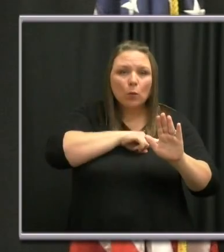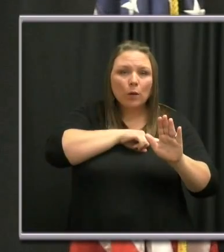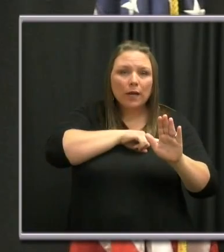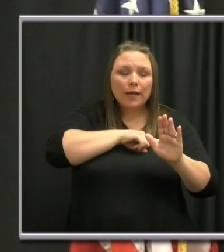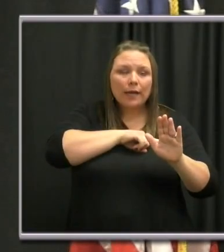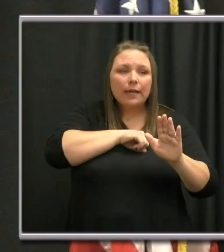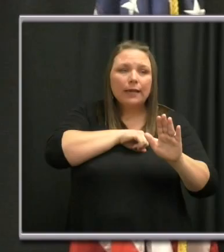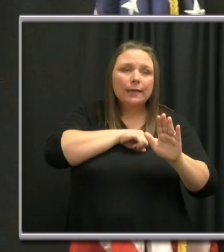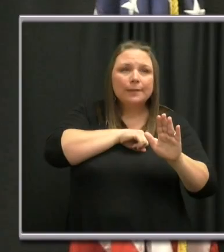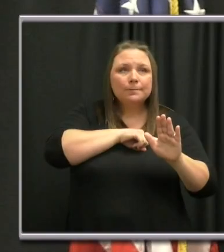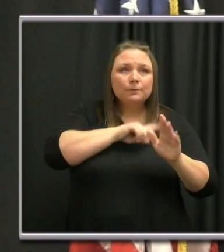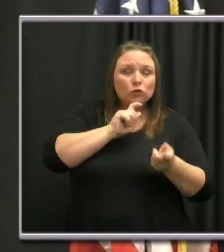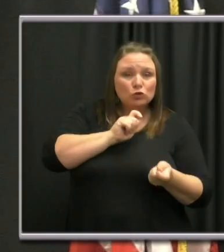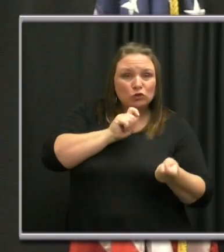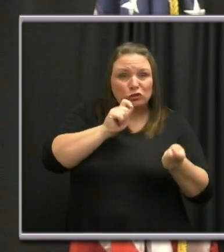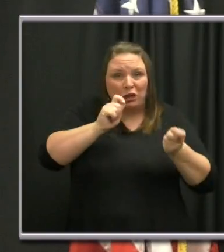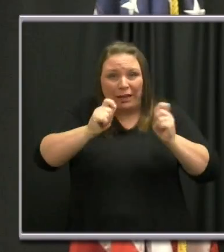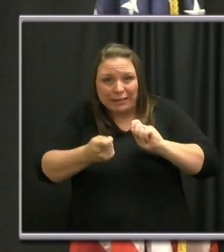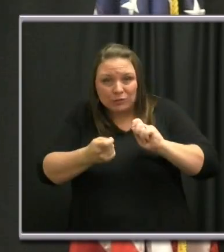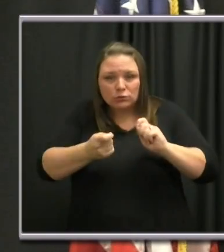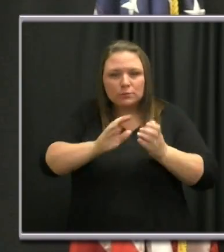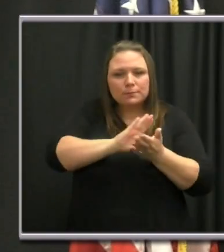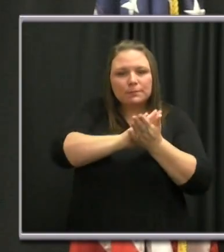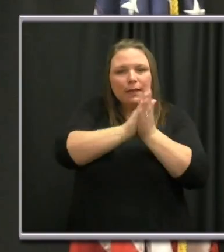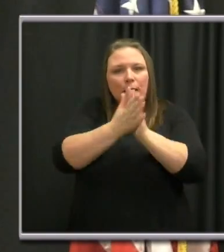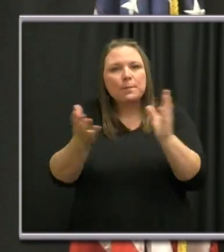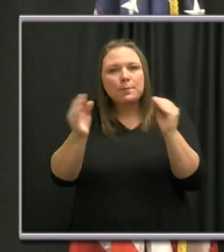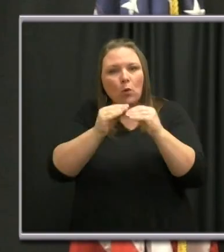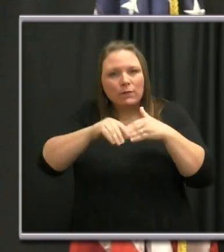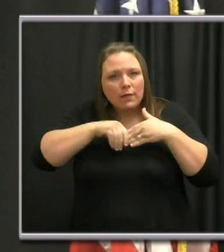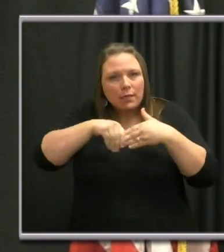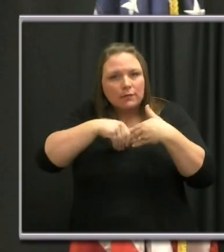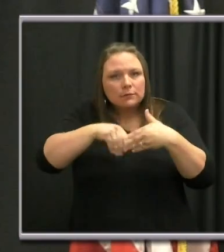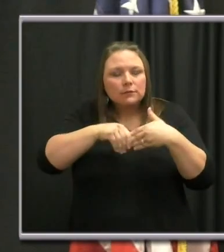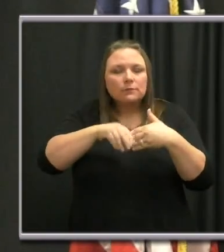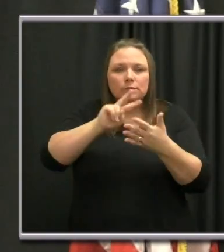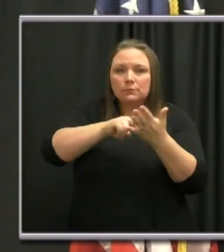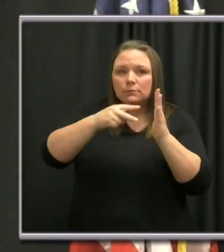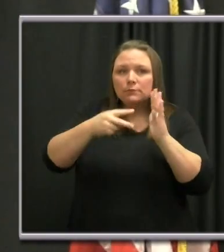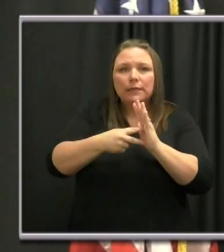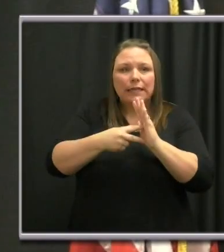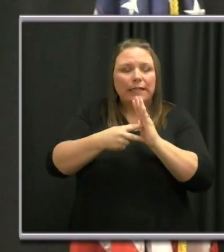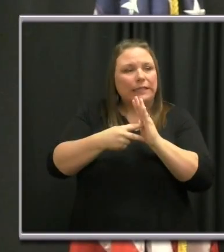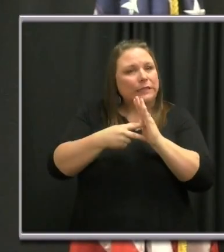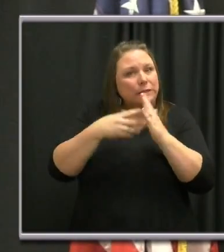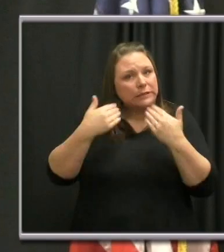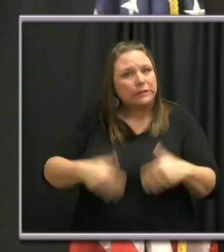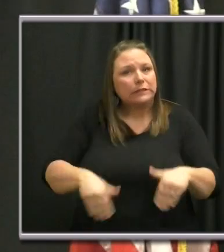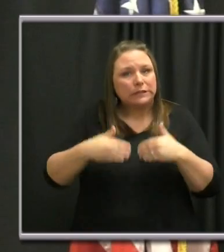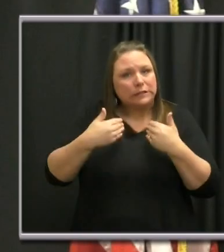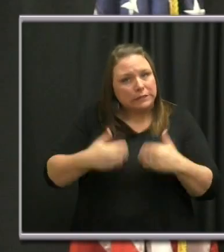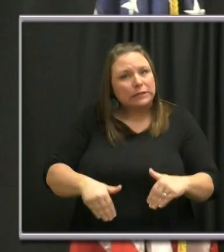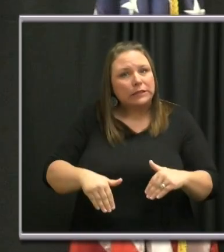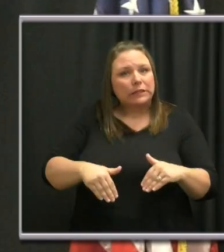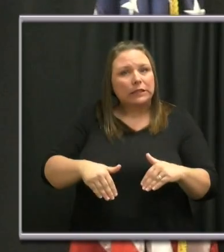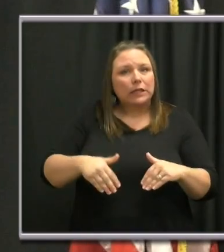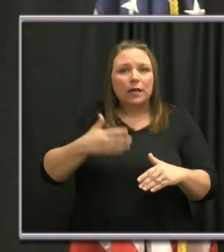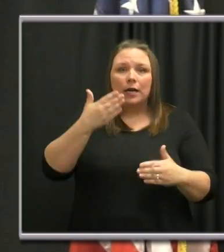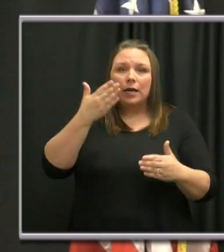THAT. IF WE LIFT- ARJUN. ABILITY VIGILANCE AND WE STOPPED DOING THAT THE GREAT